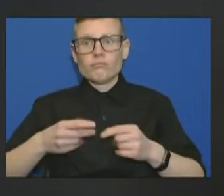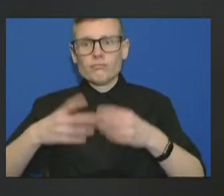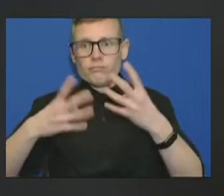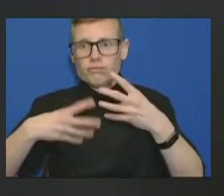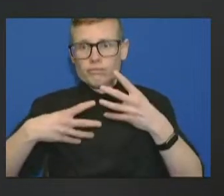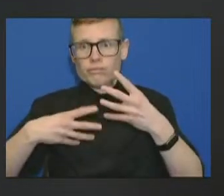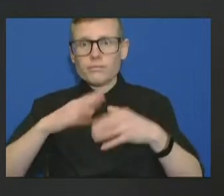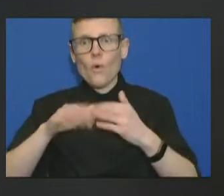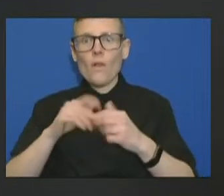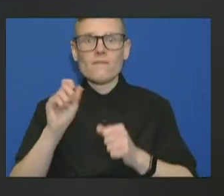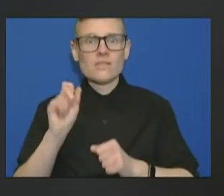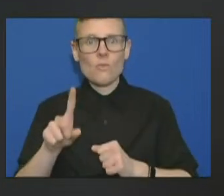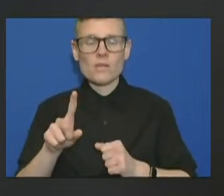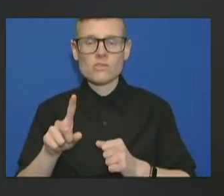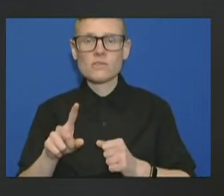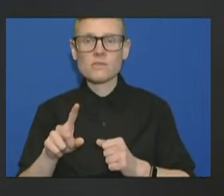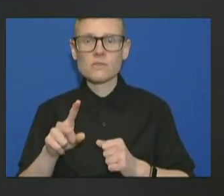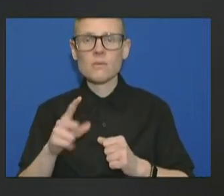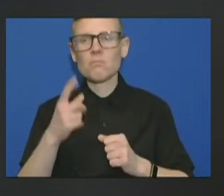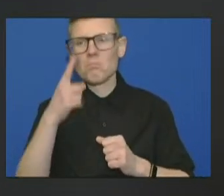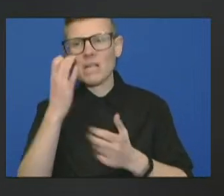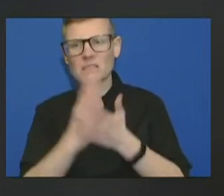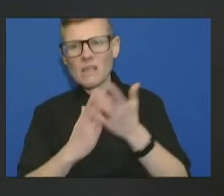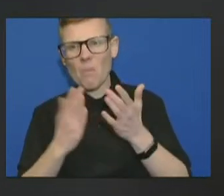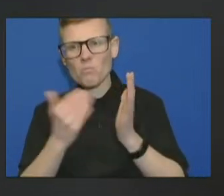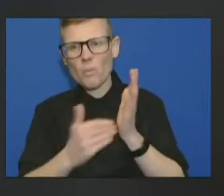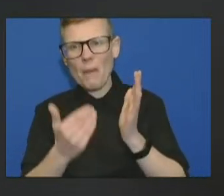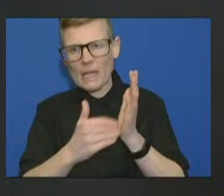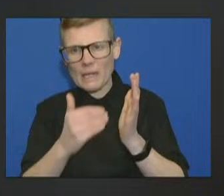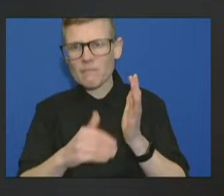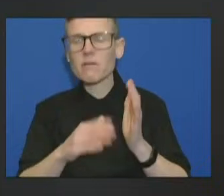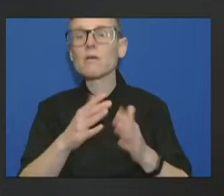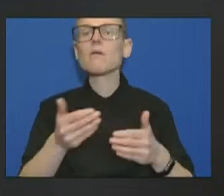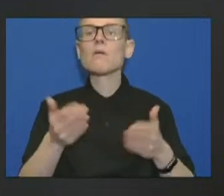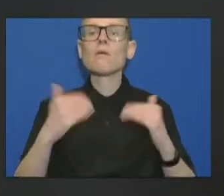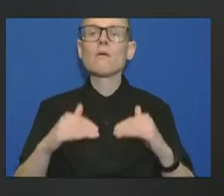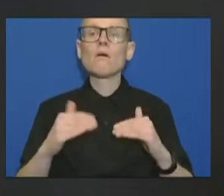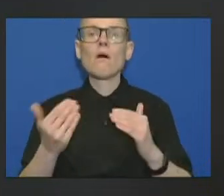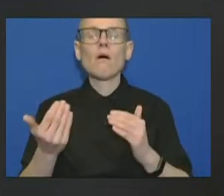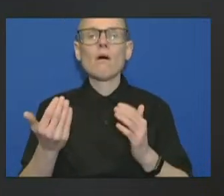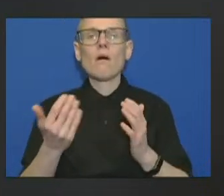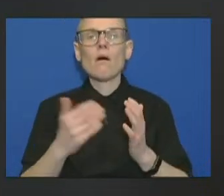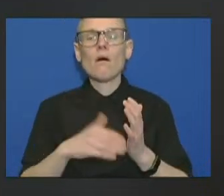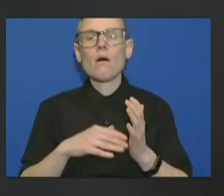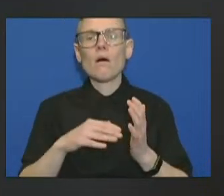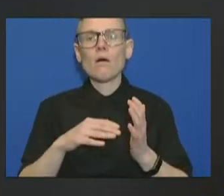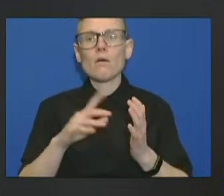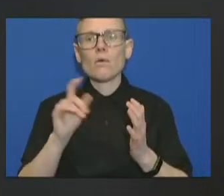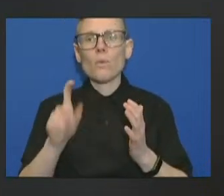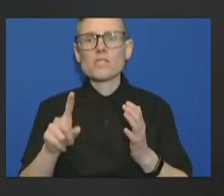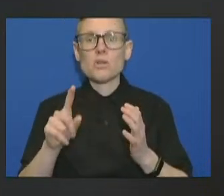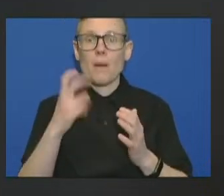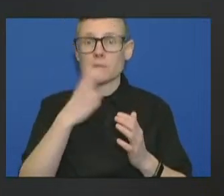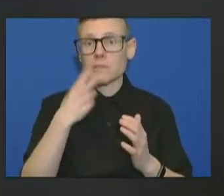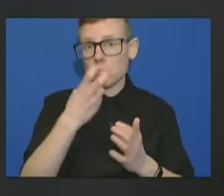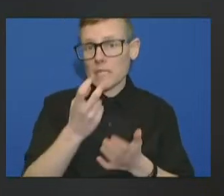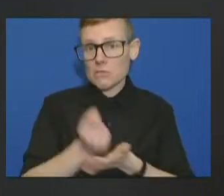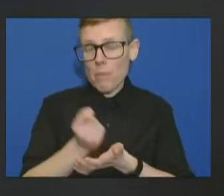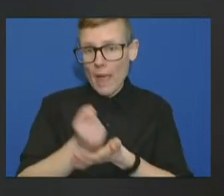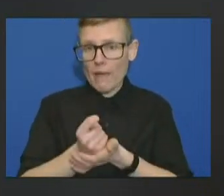you. All right. I'm gonna try and fly through some of these because they they are kind of